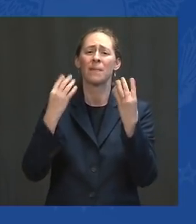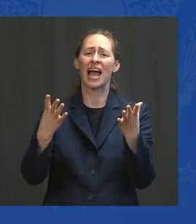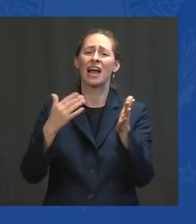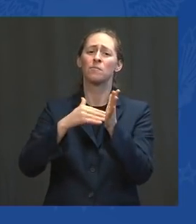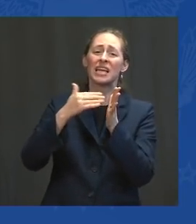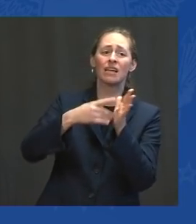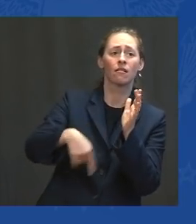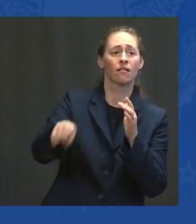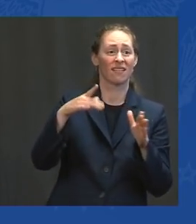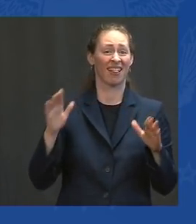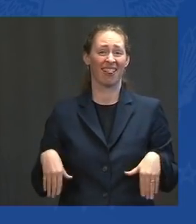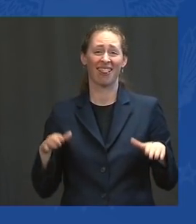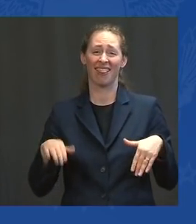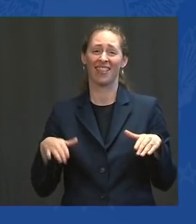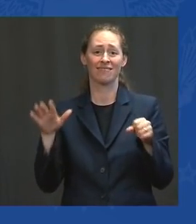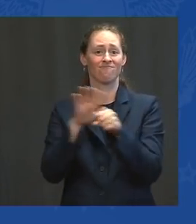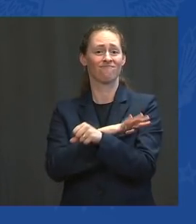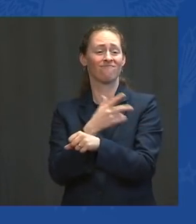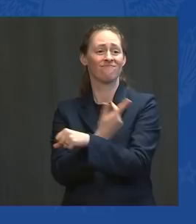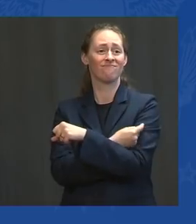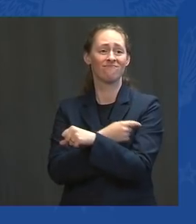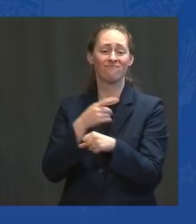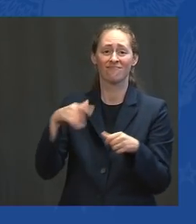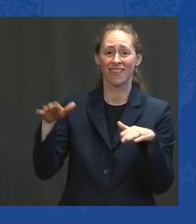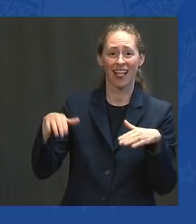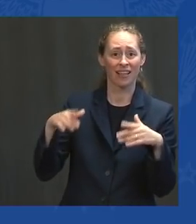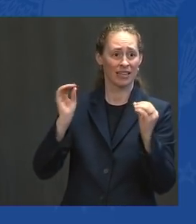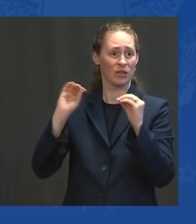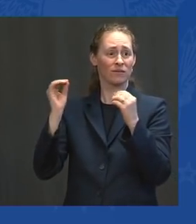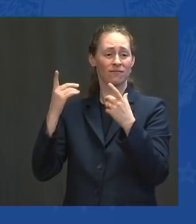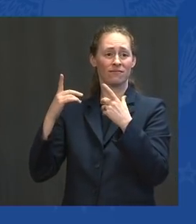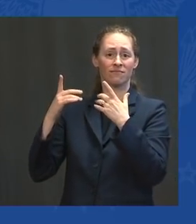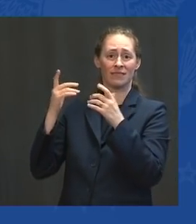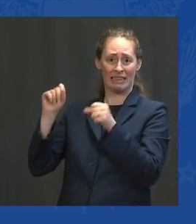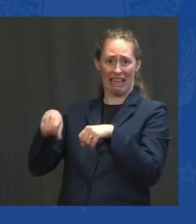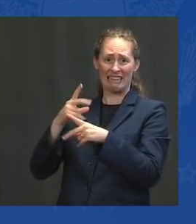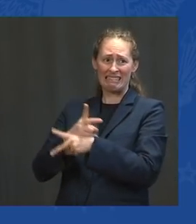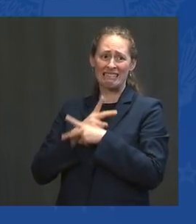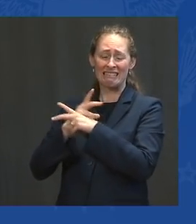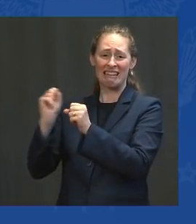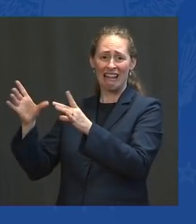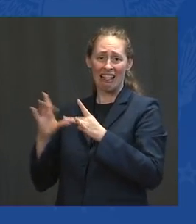And because of that, their communities are at risk. Their friends are at risk. The people they care about are at risk.